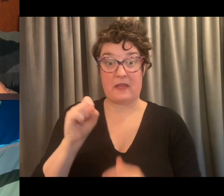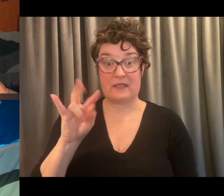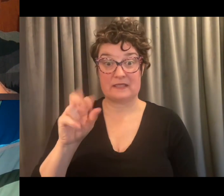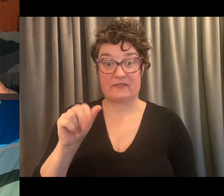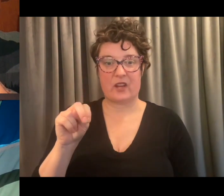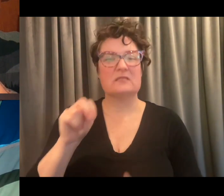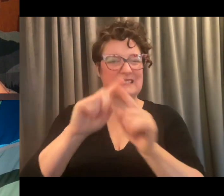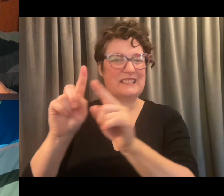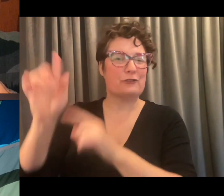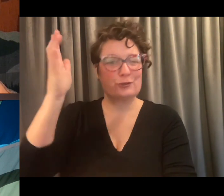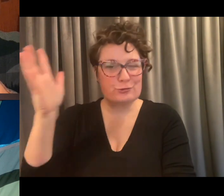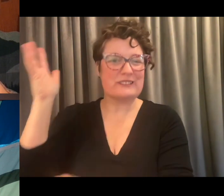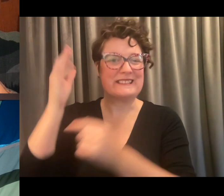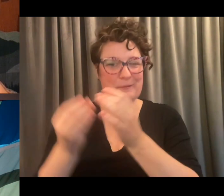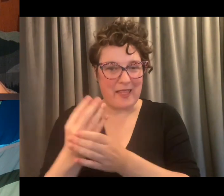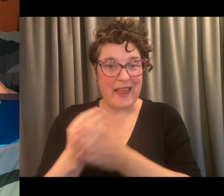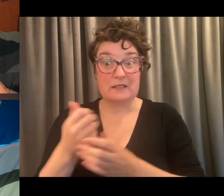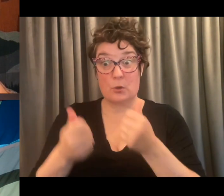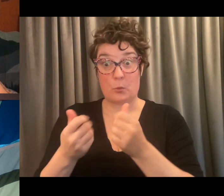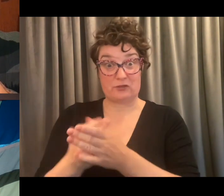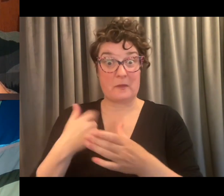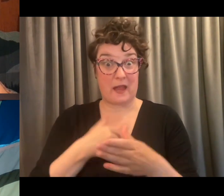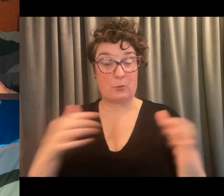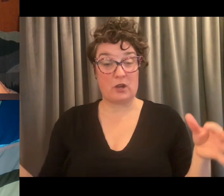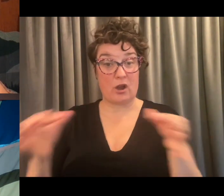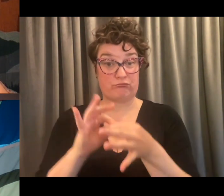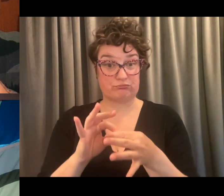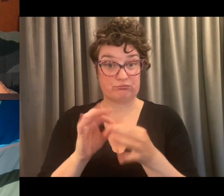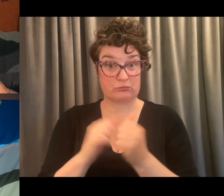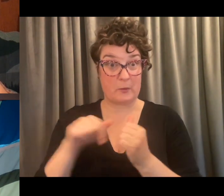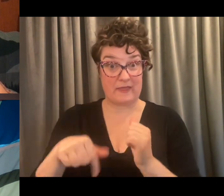the, the plant that we've connected with this month is Balsam Poplar.